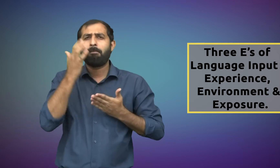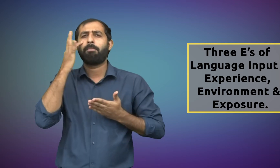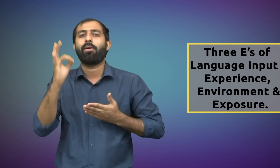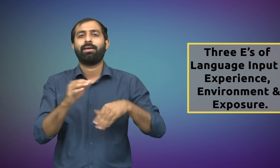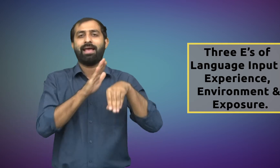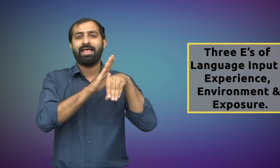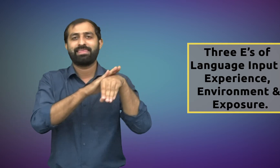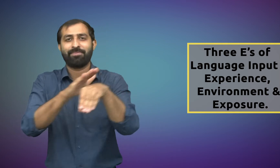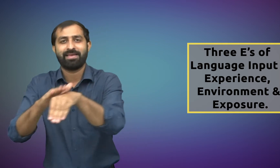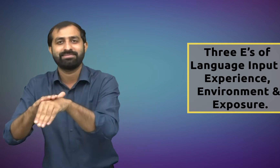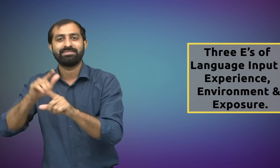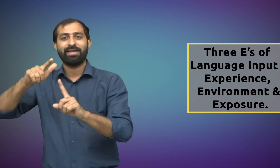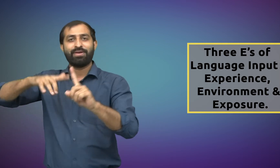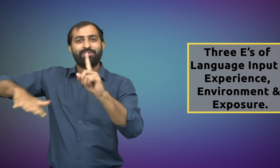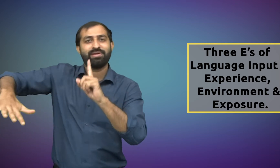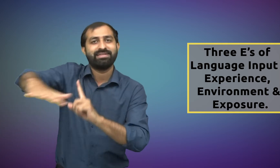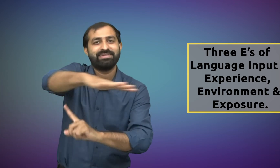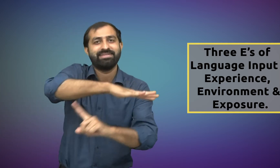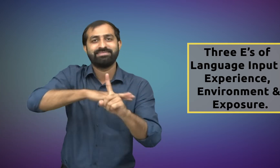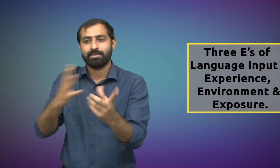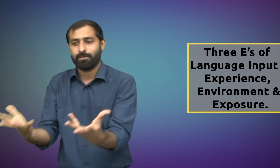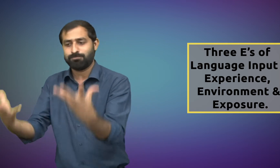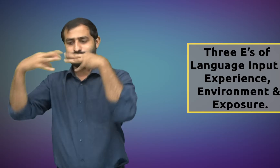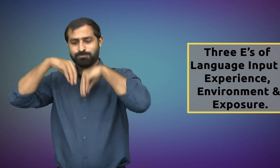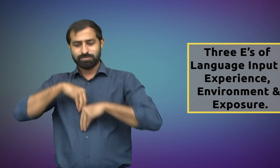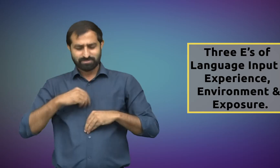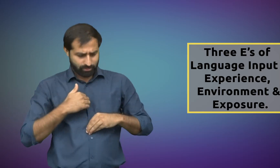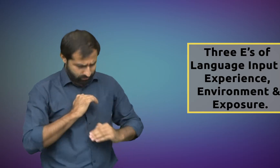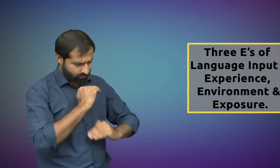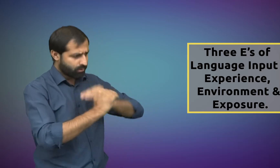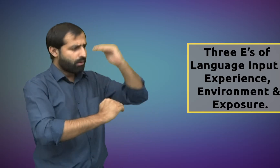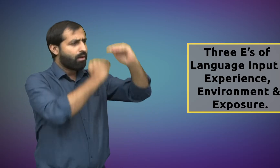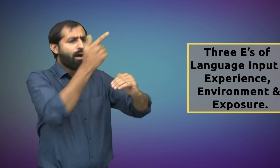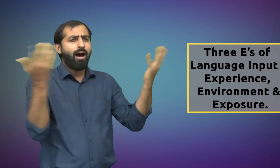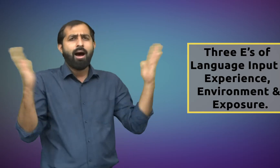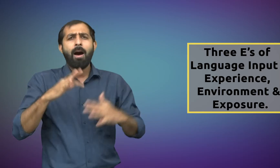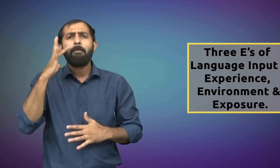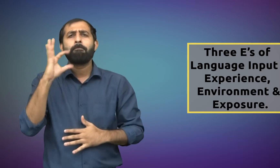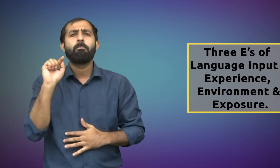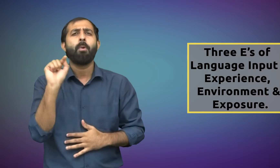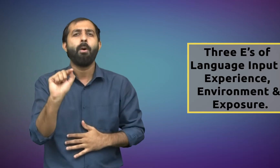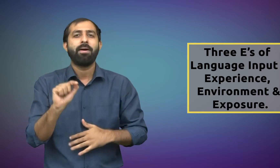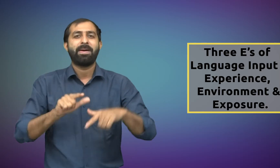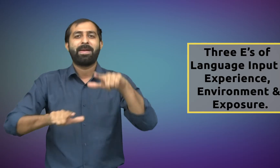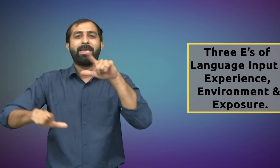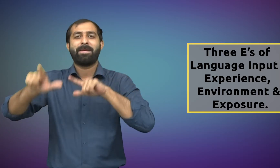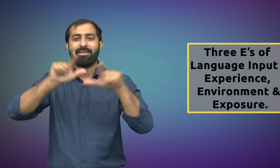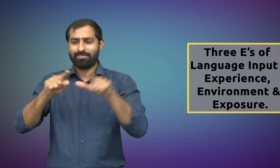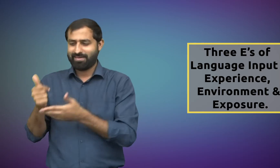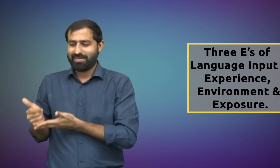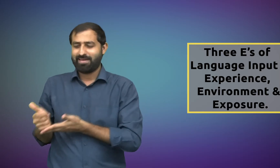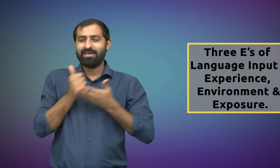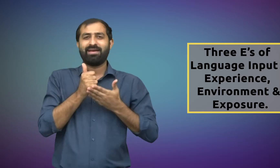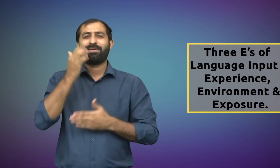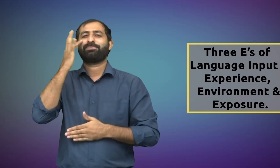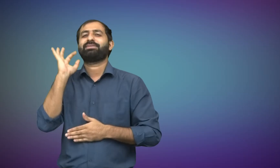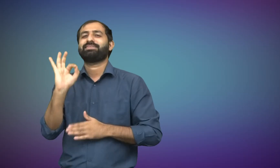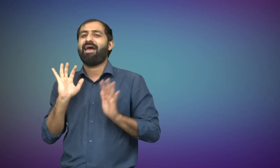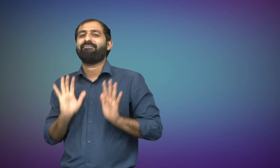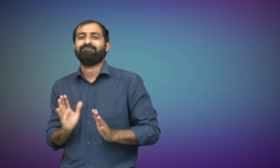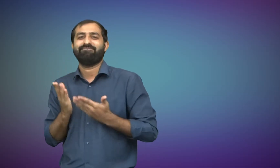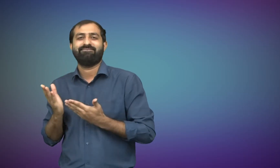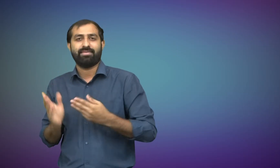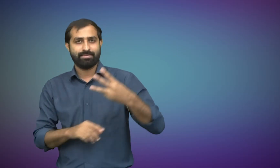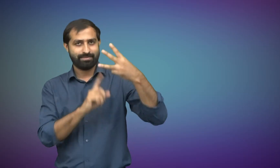In this way, the three E's of language input are crucial for language development.